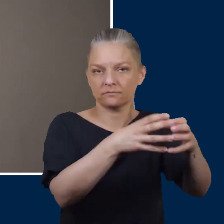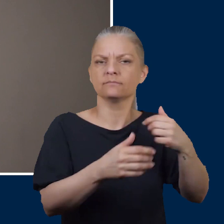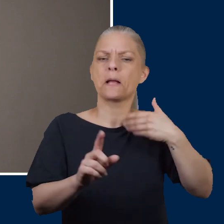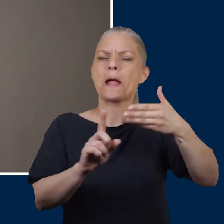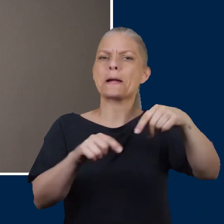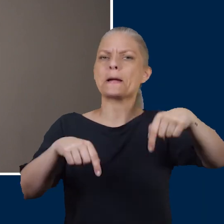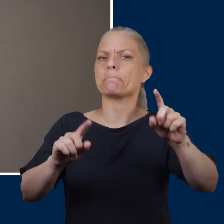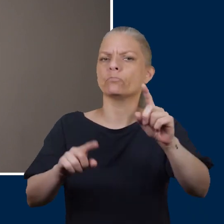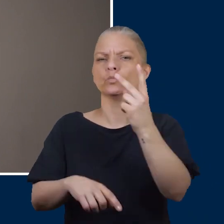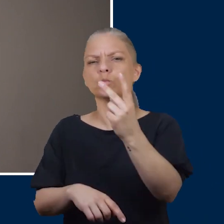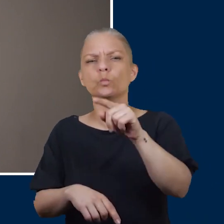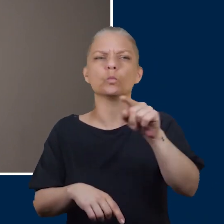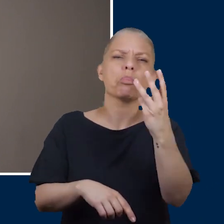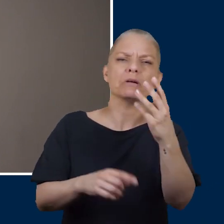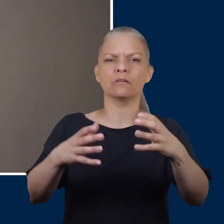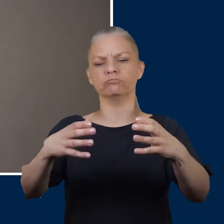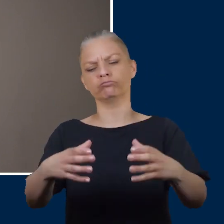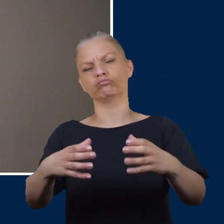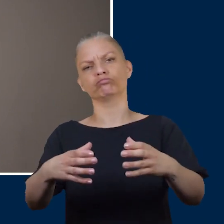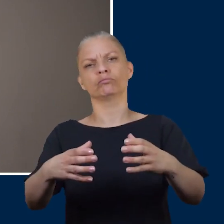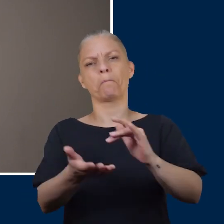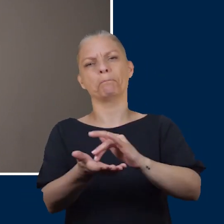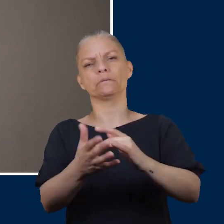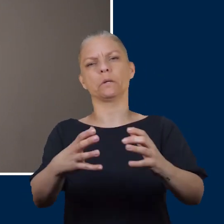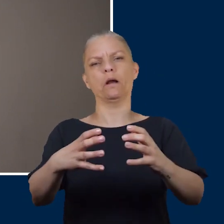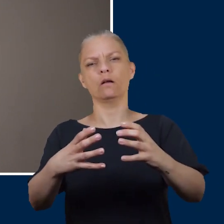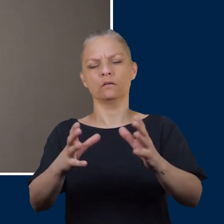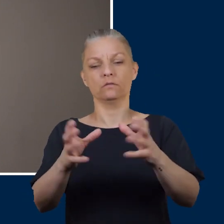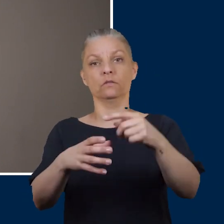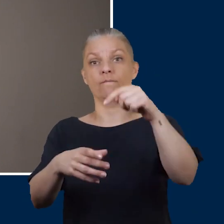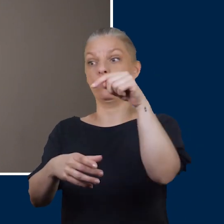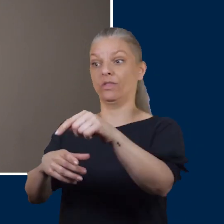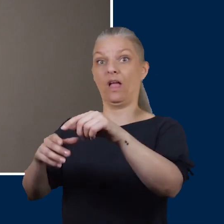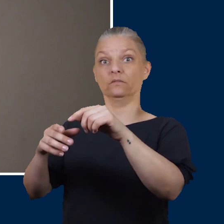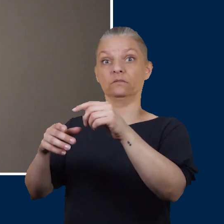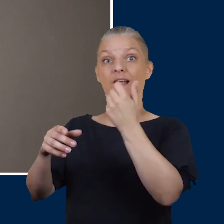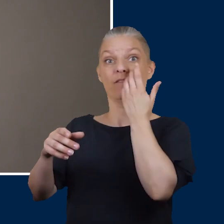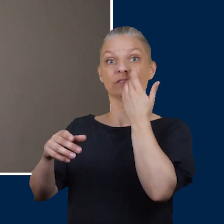each day and an example of a portion is one breast of chicken or one fillet of fish.